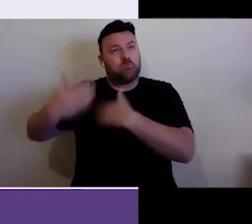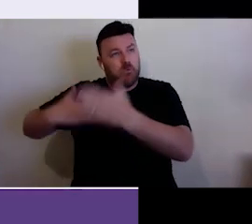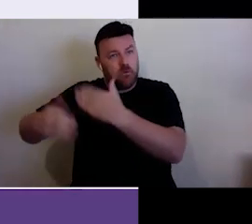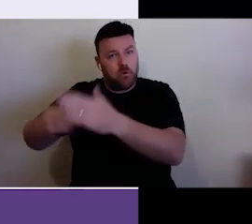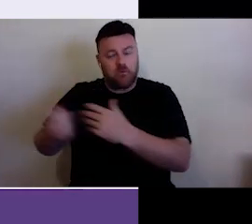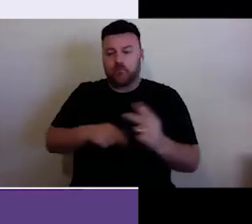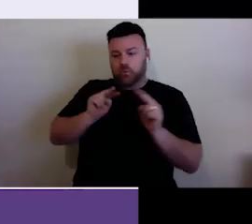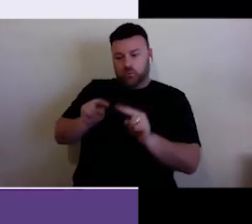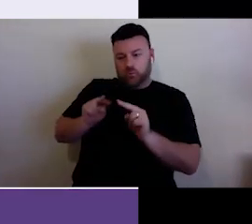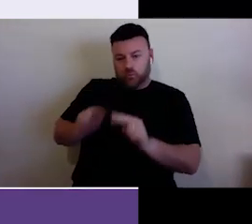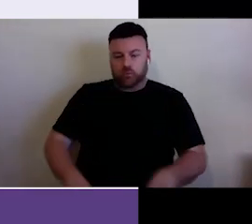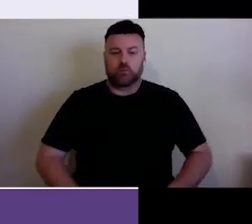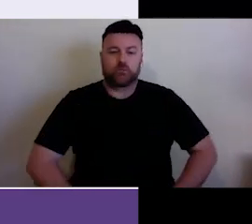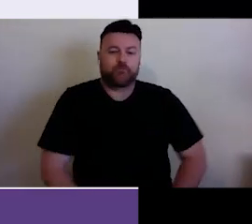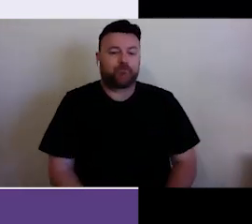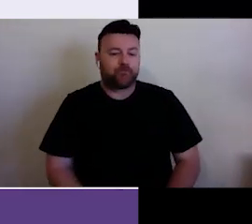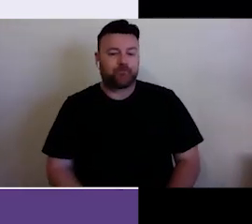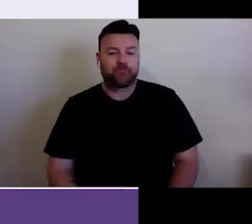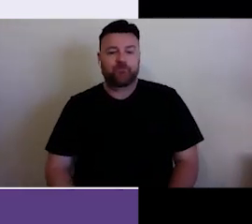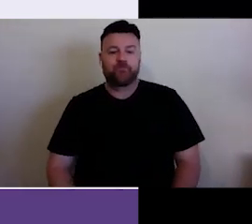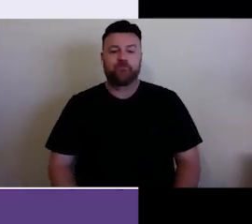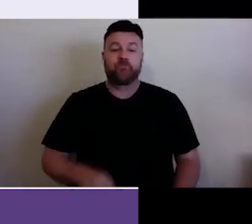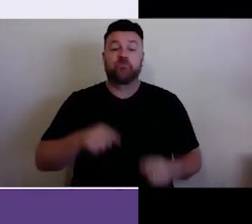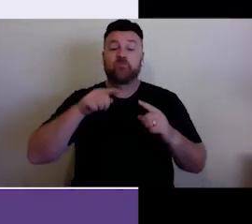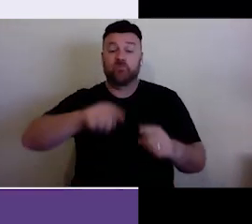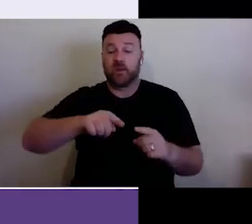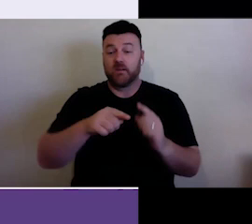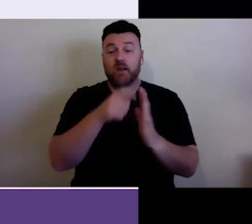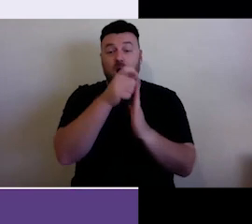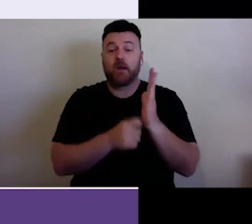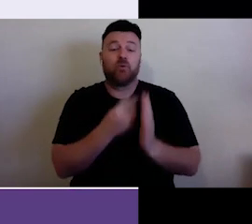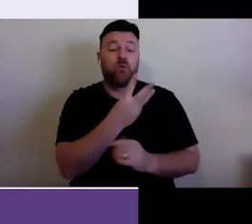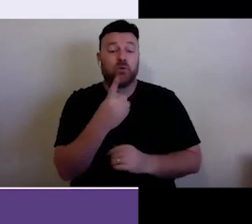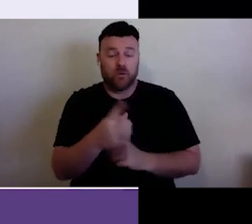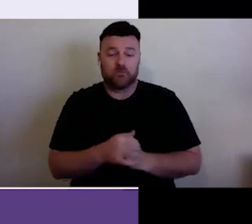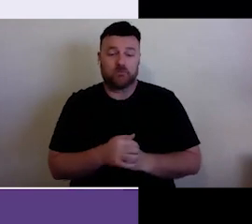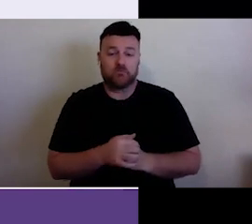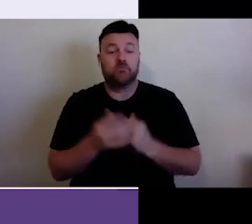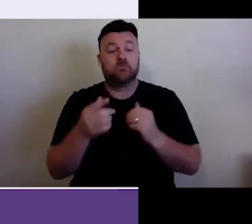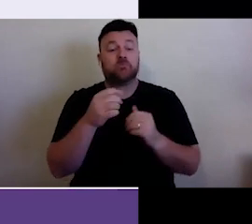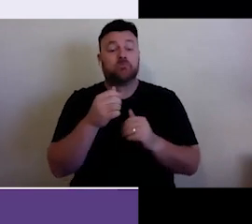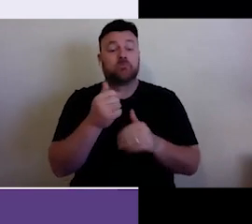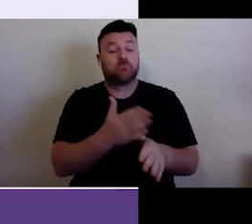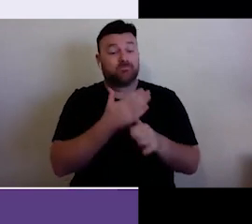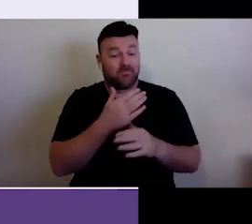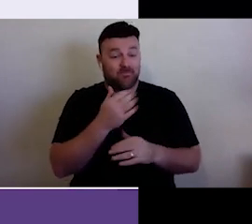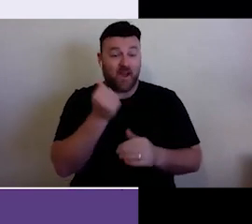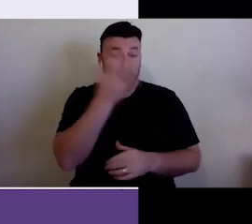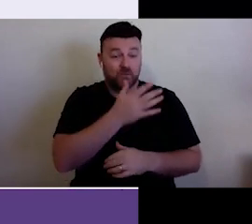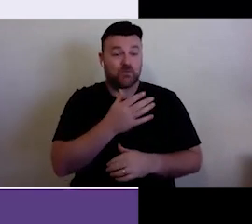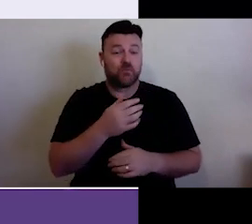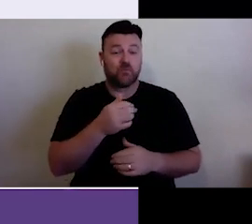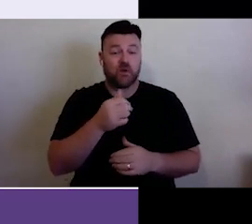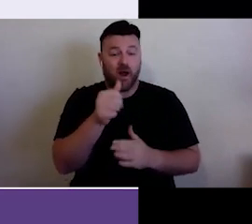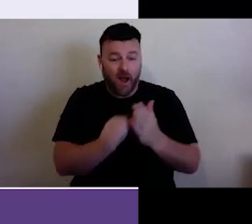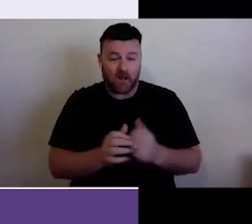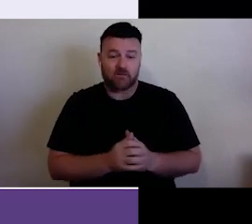article 31. Old stories of country, not in the public domain.